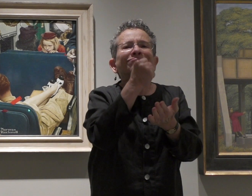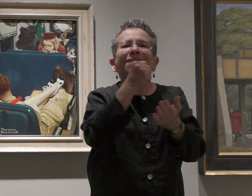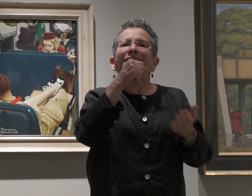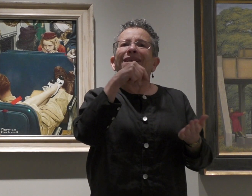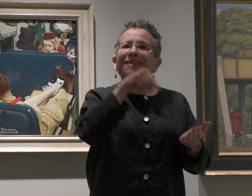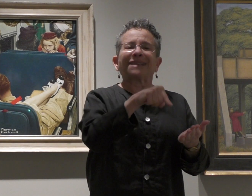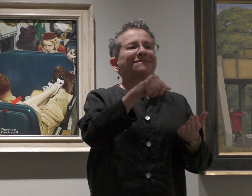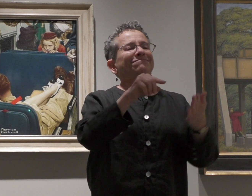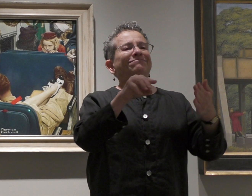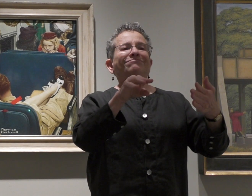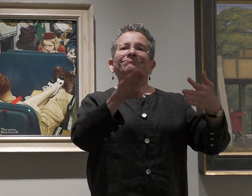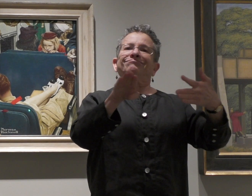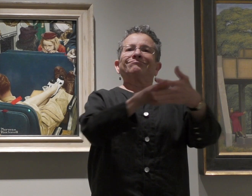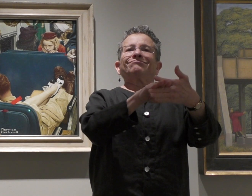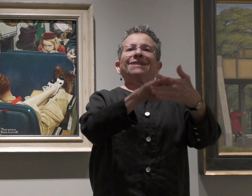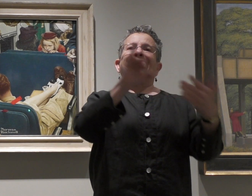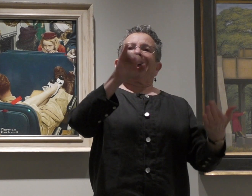These soldiers are all taking advantage of their leave.